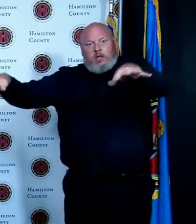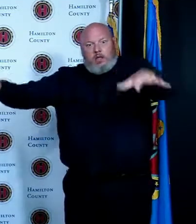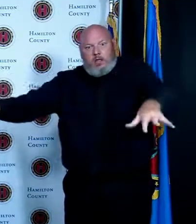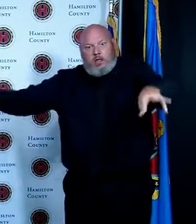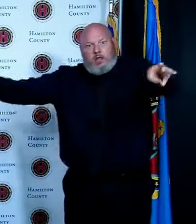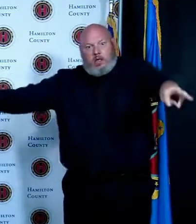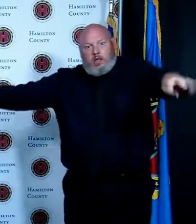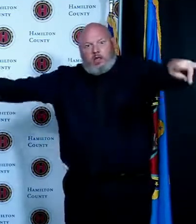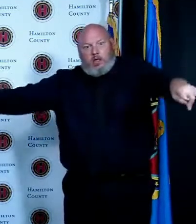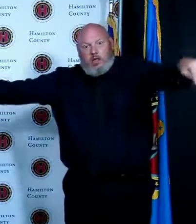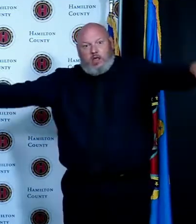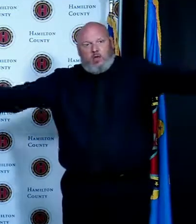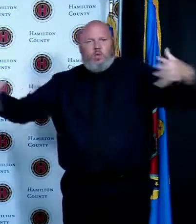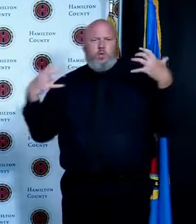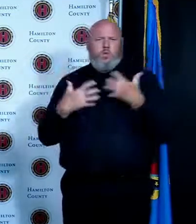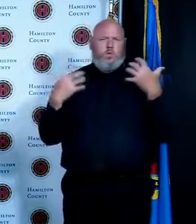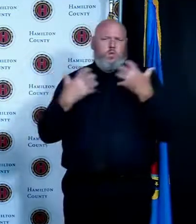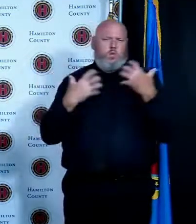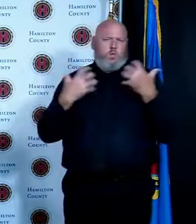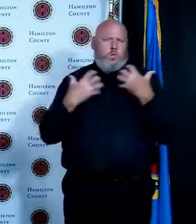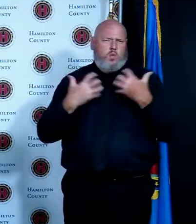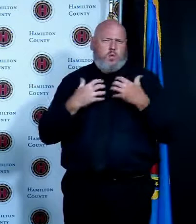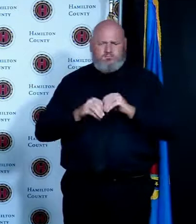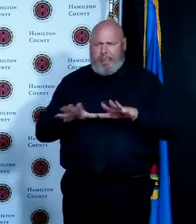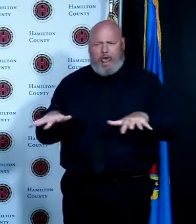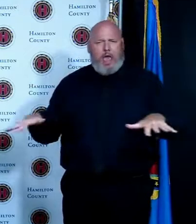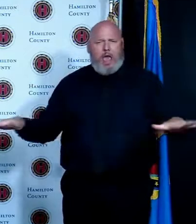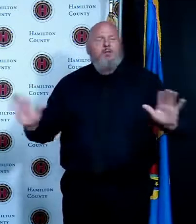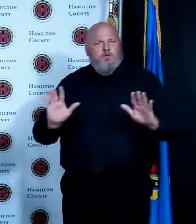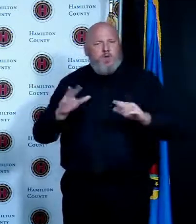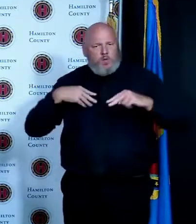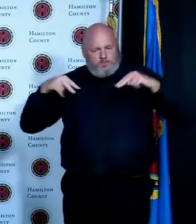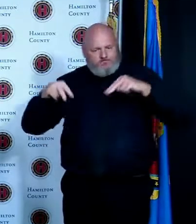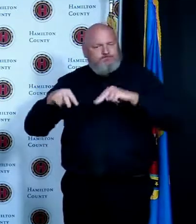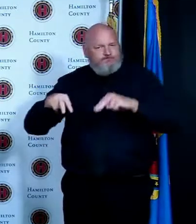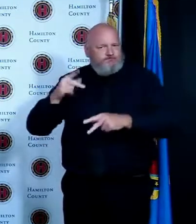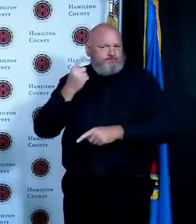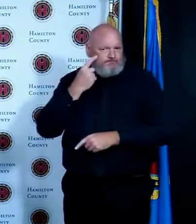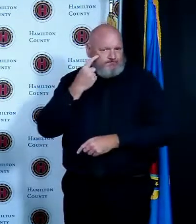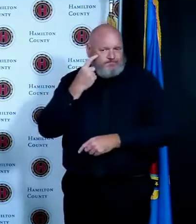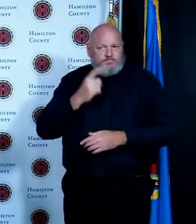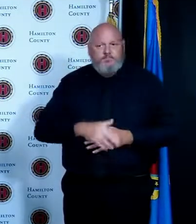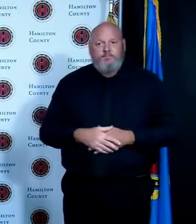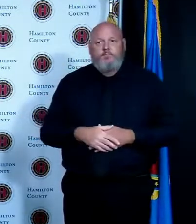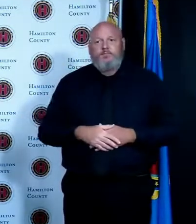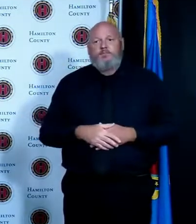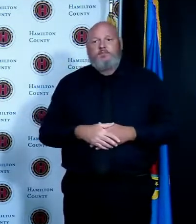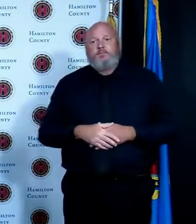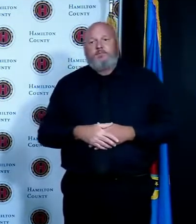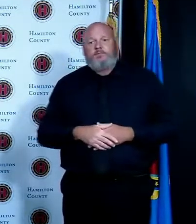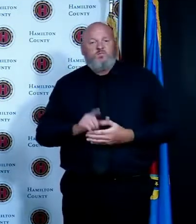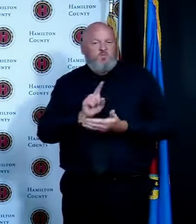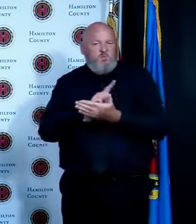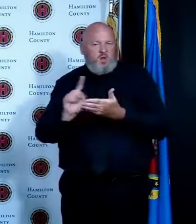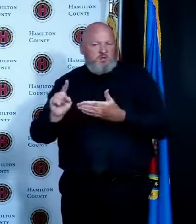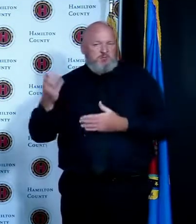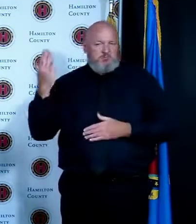at 0.87 a slight increase from last week but once again nothing concerning these values do come